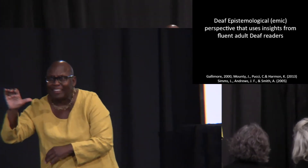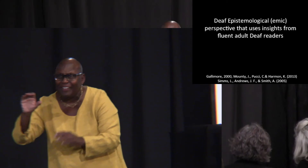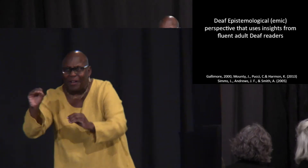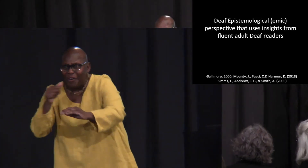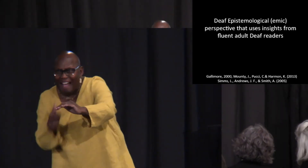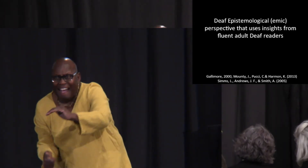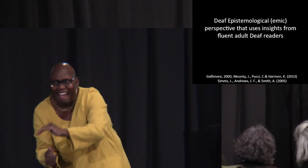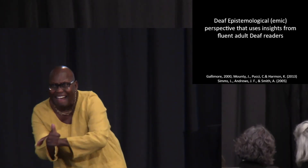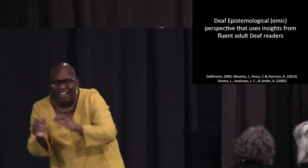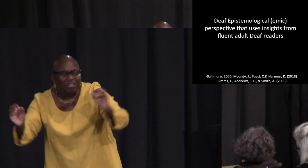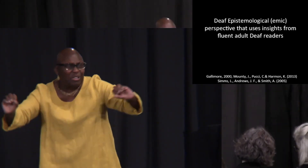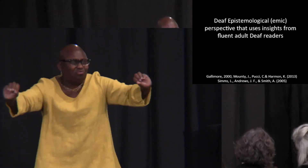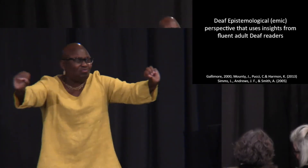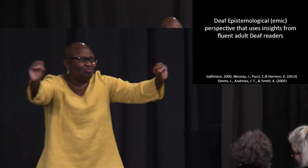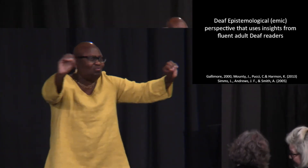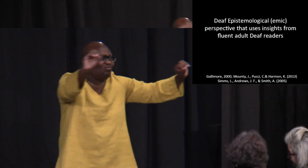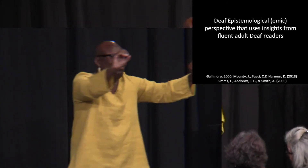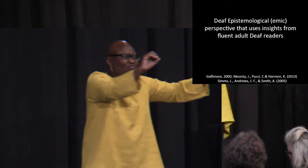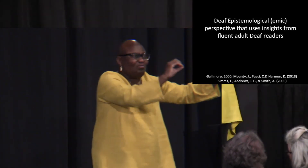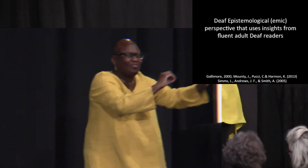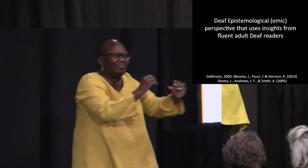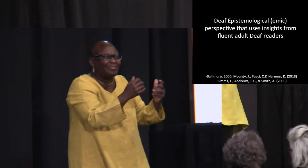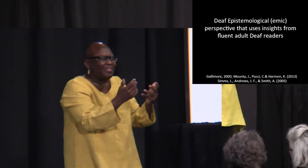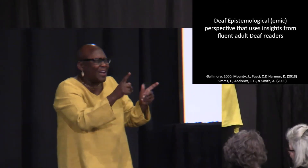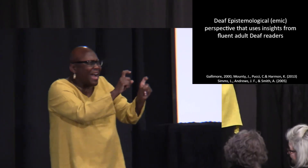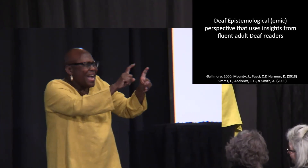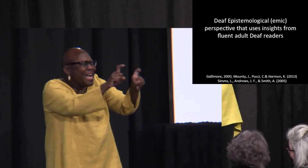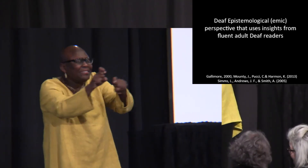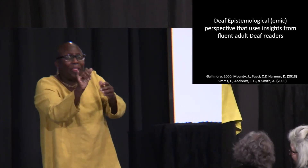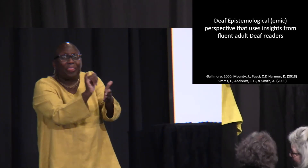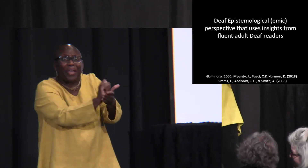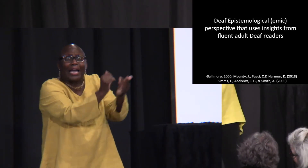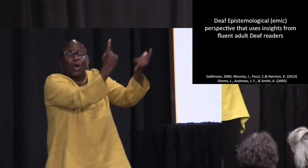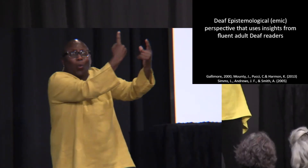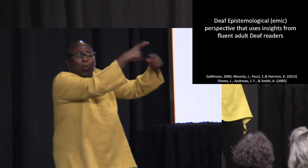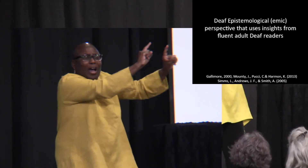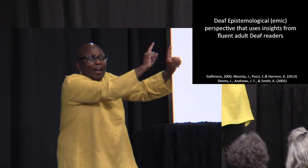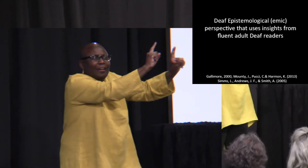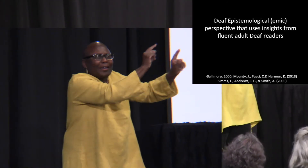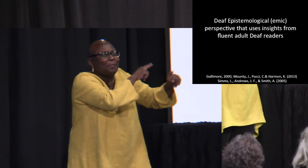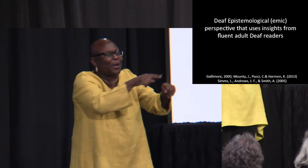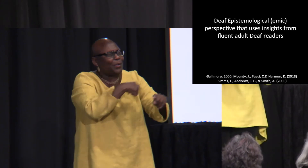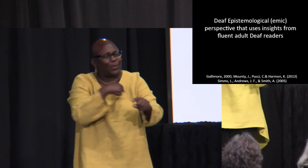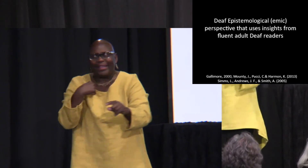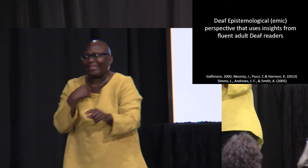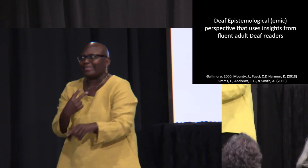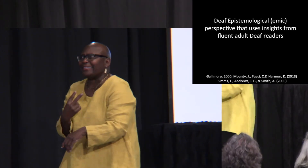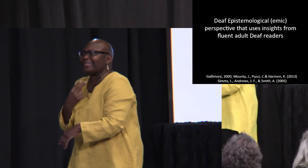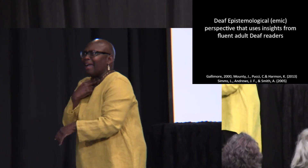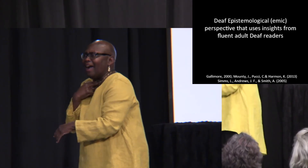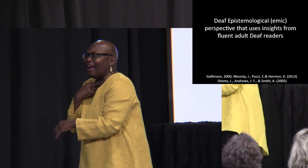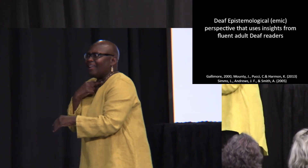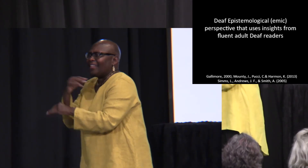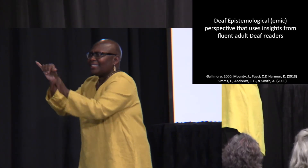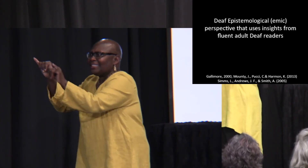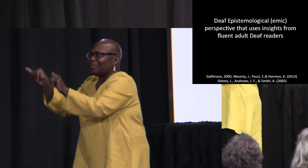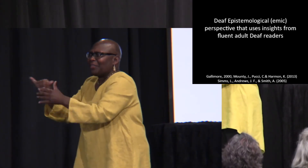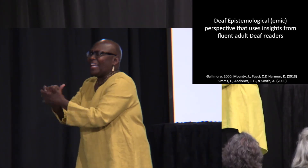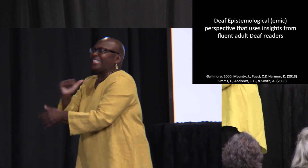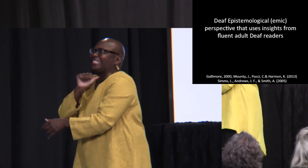effective for them when learning how to read. This kind of research is an "emic" study